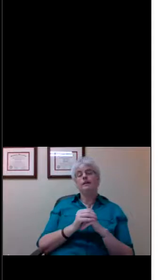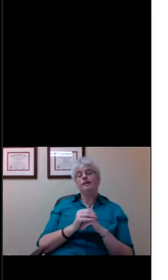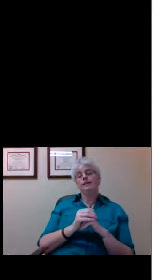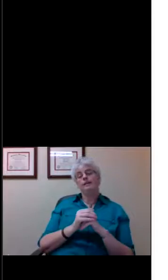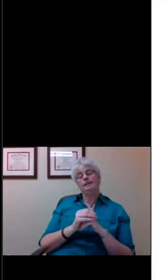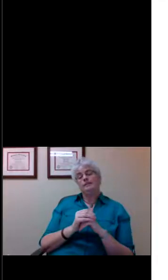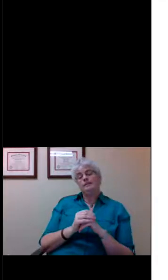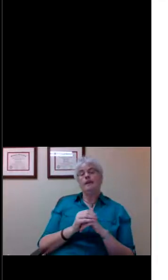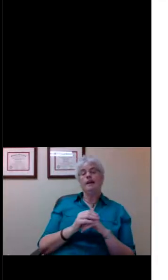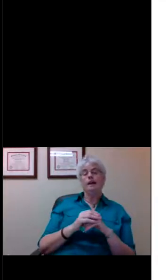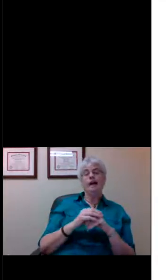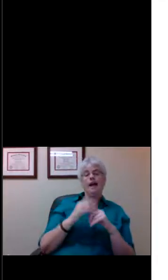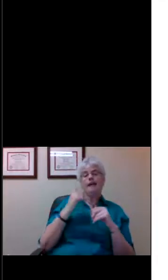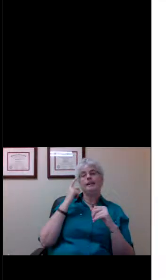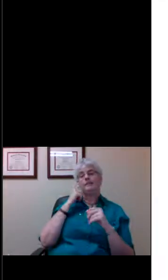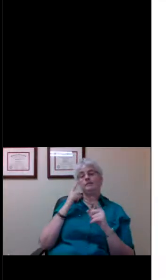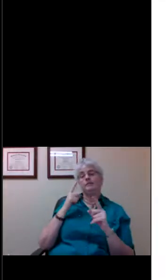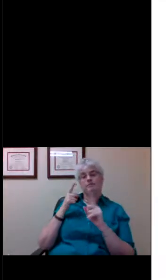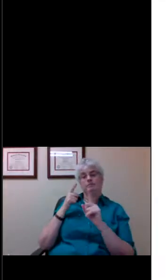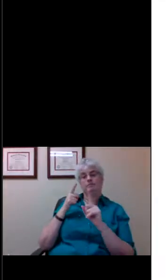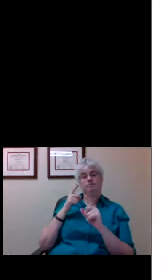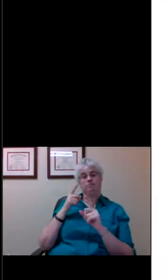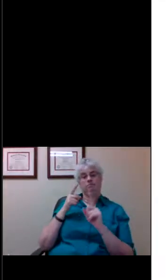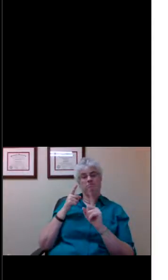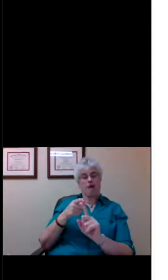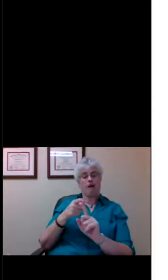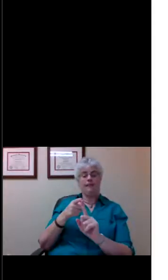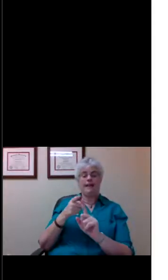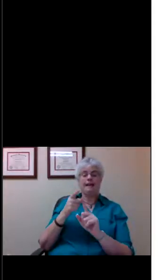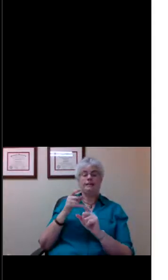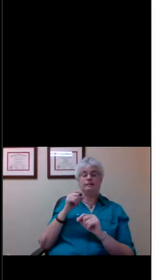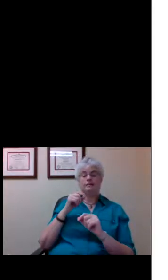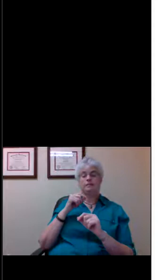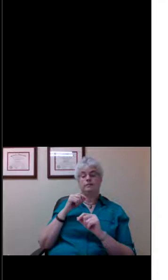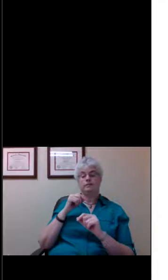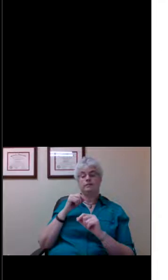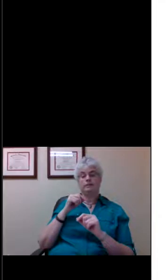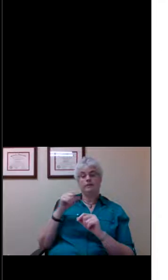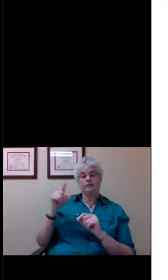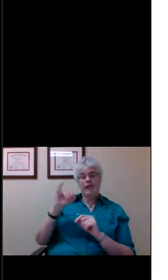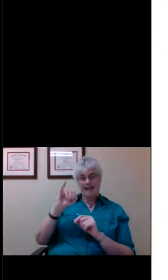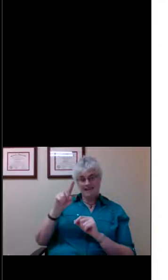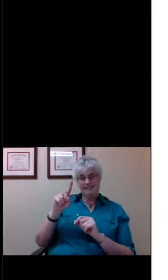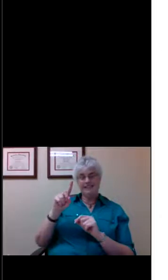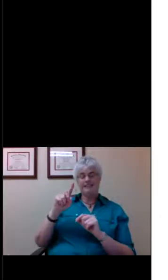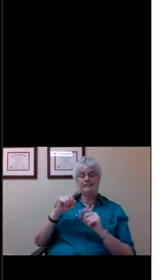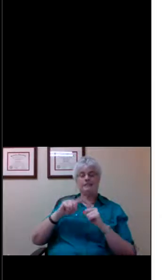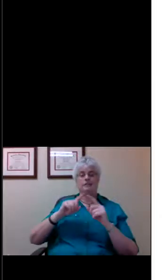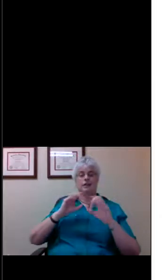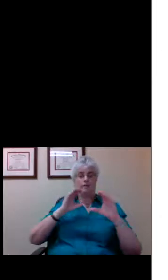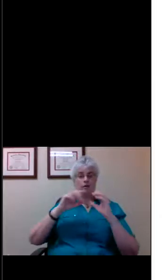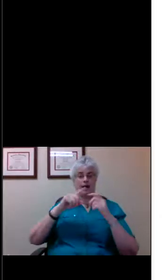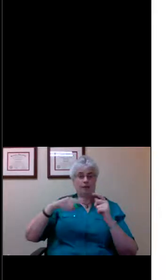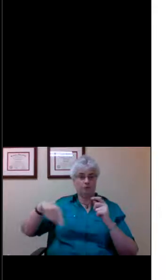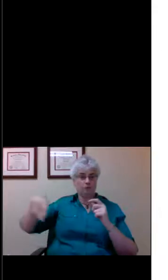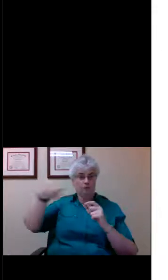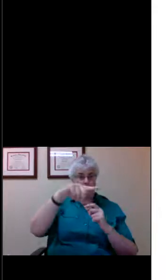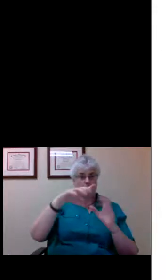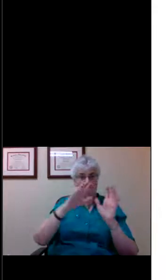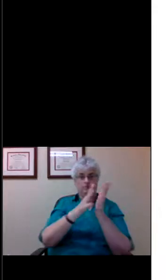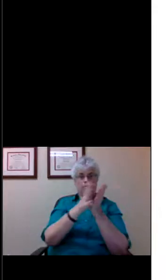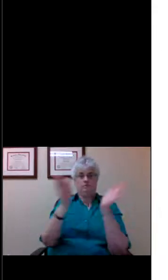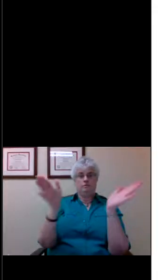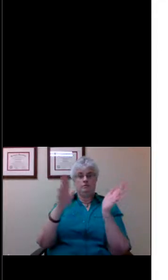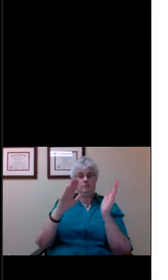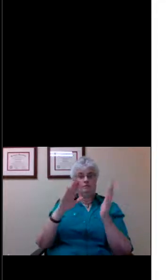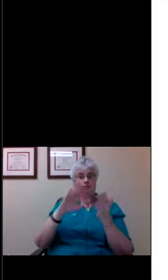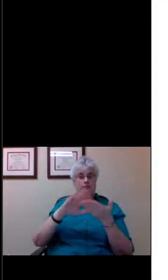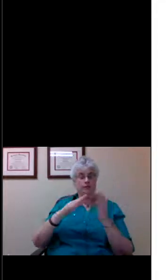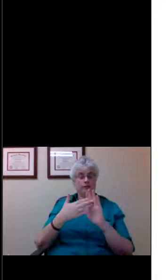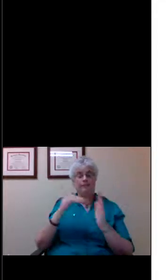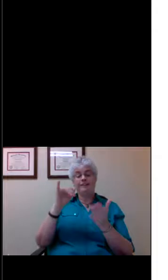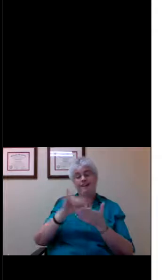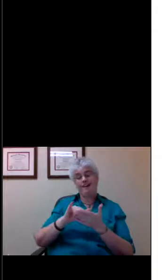wholly safe environment. From that ISD then was able to communicate to the